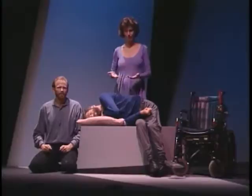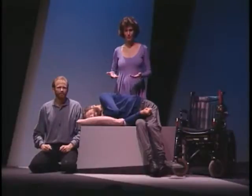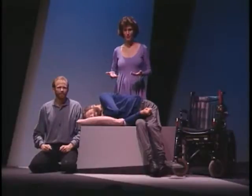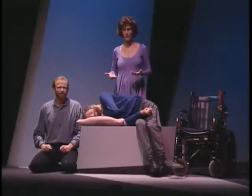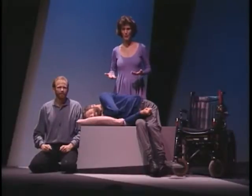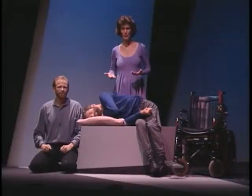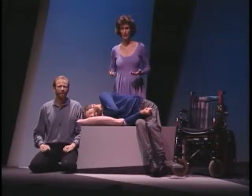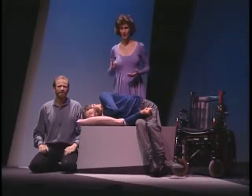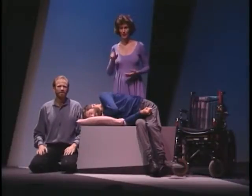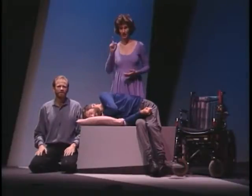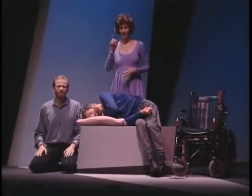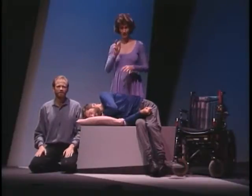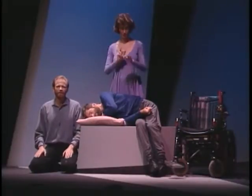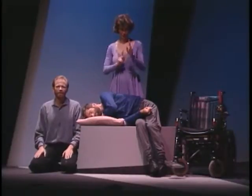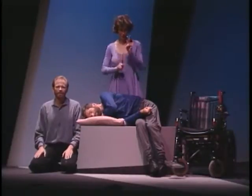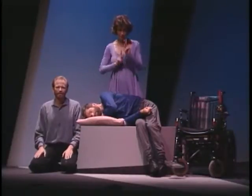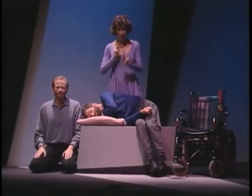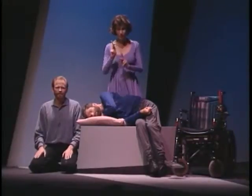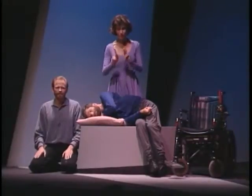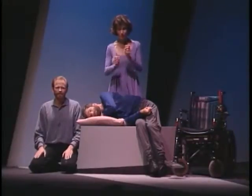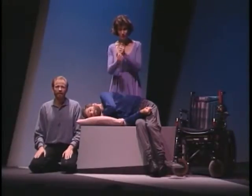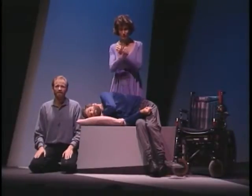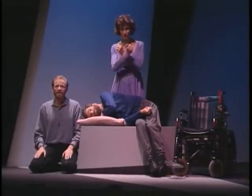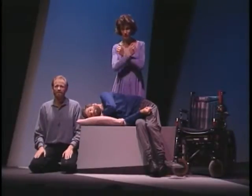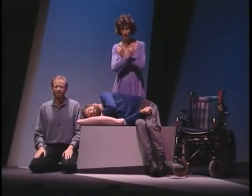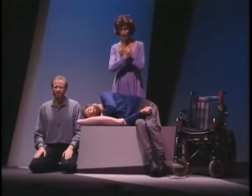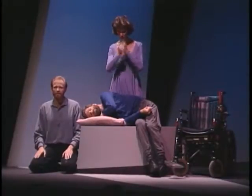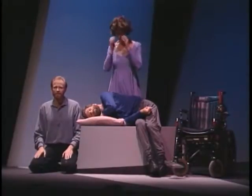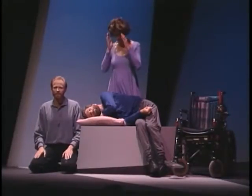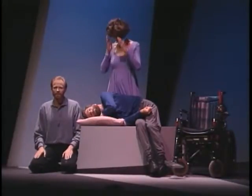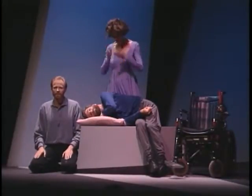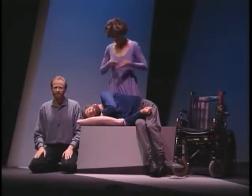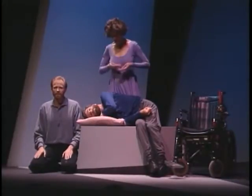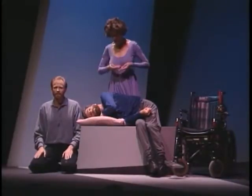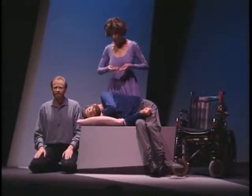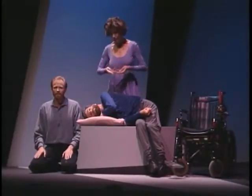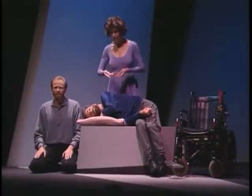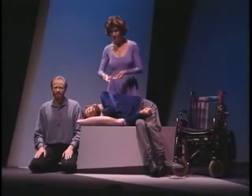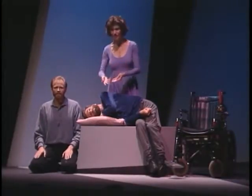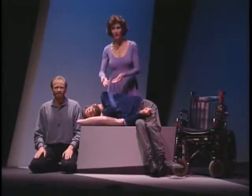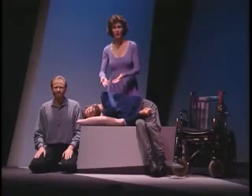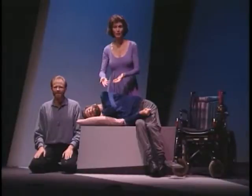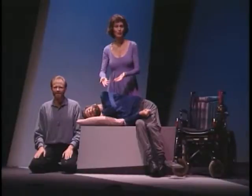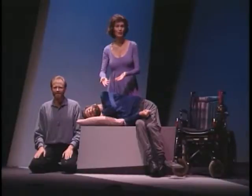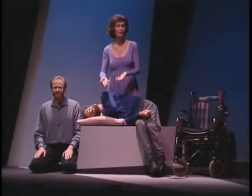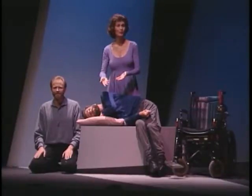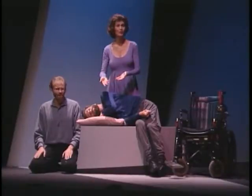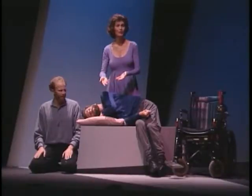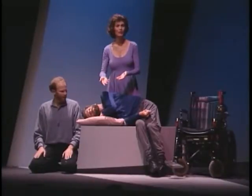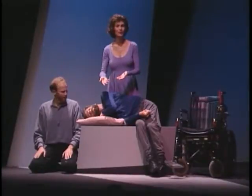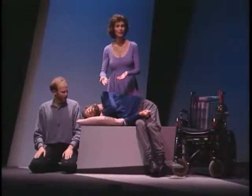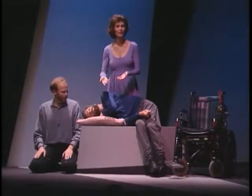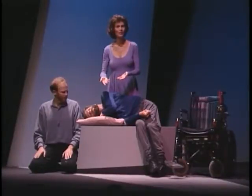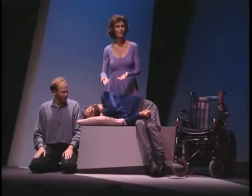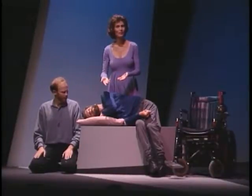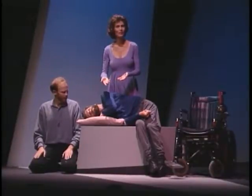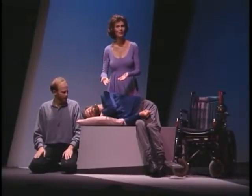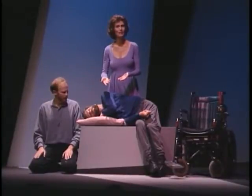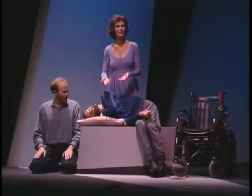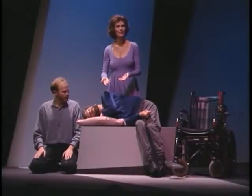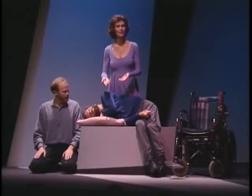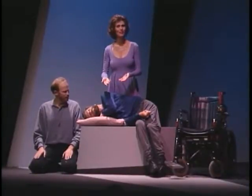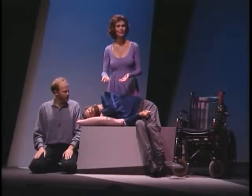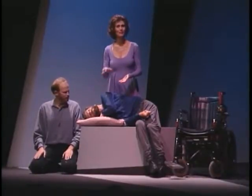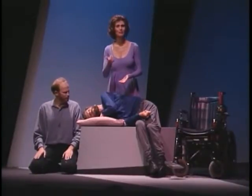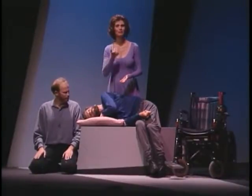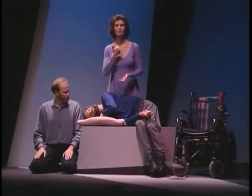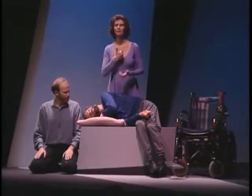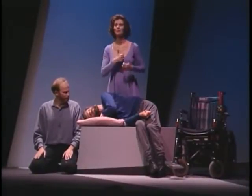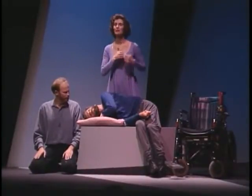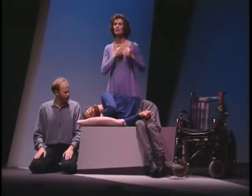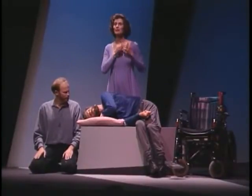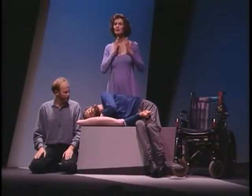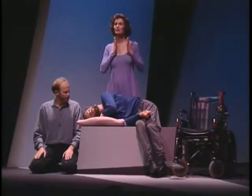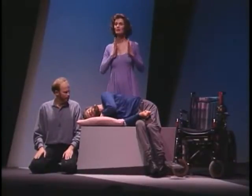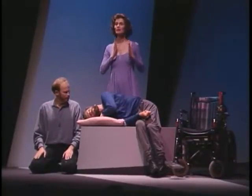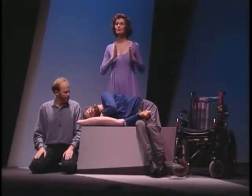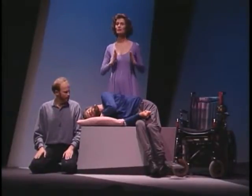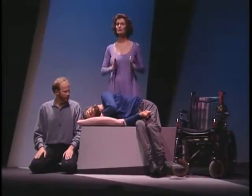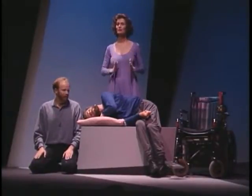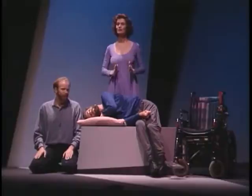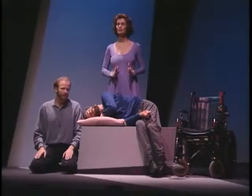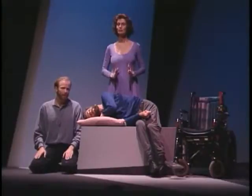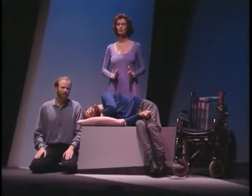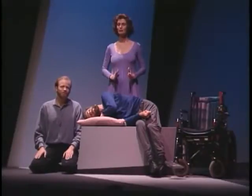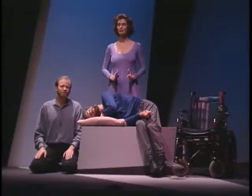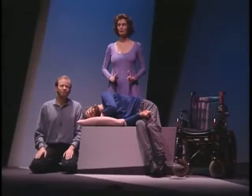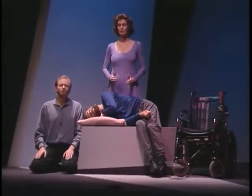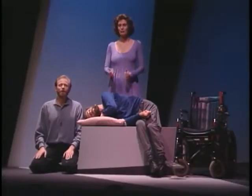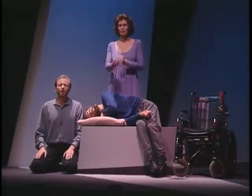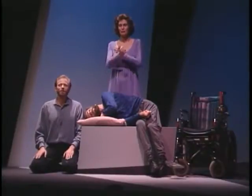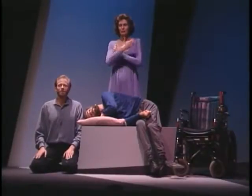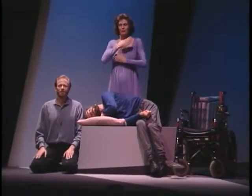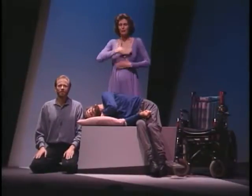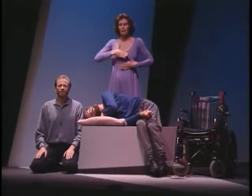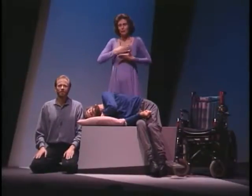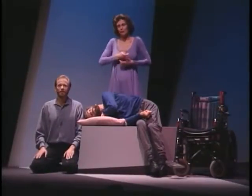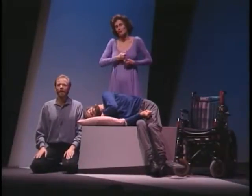do I deserve love and attention yes I am a lover I'd love to give love and I love